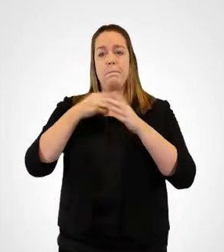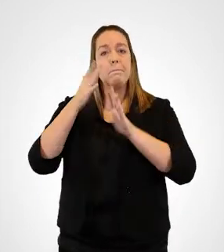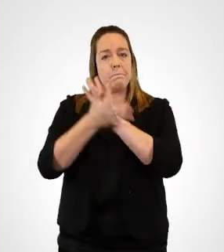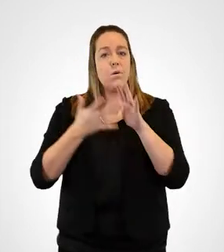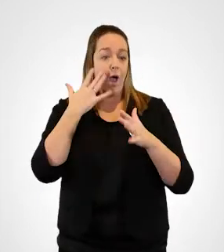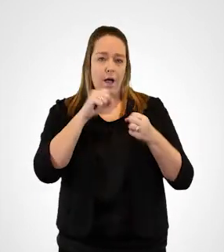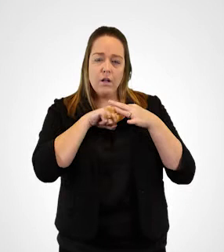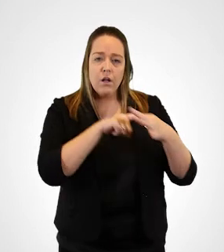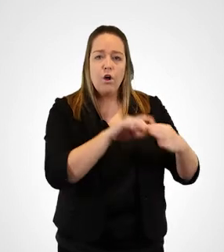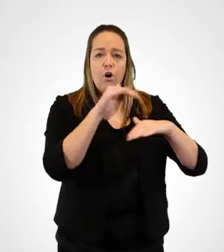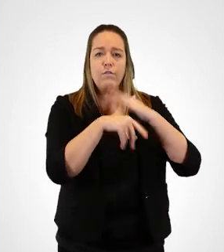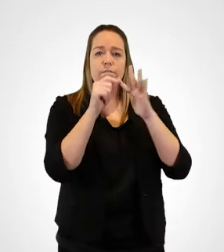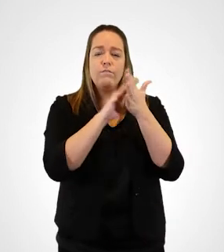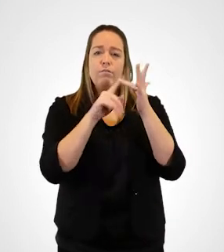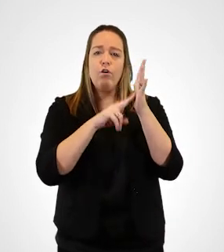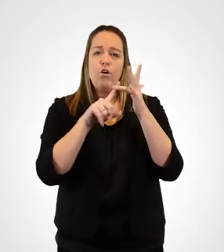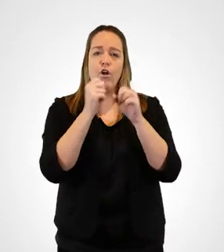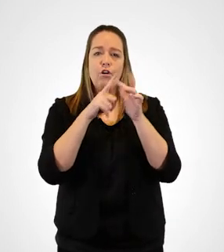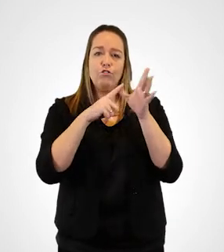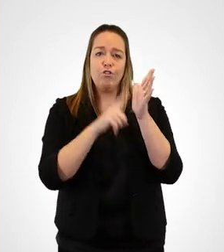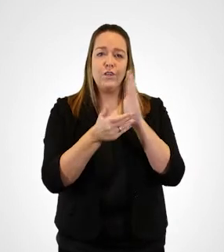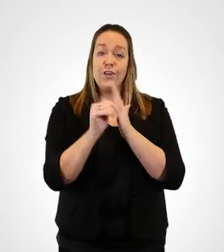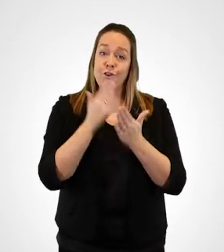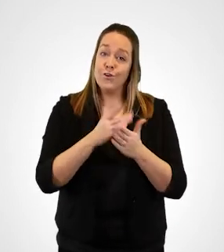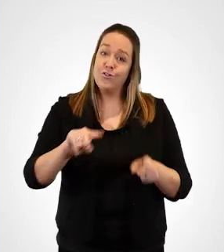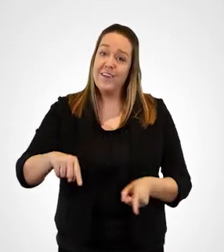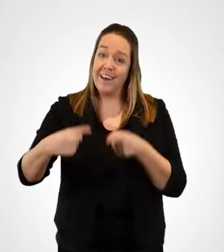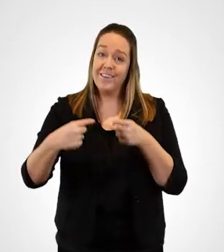when we asked them about phonological skills, it was a real challenge.